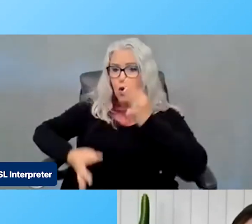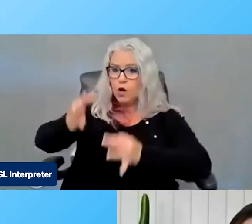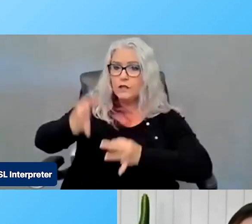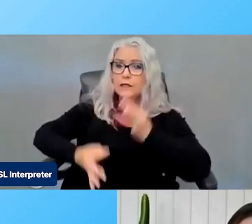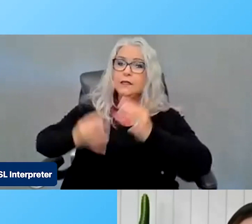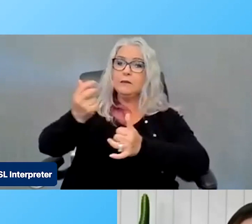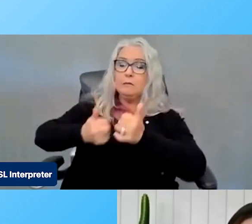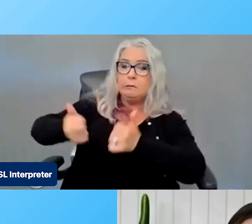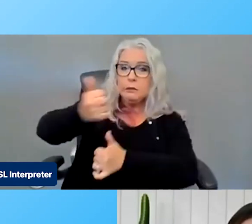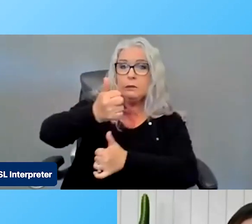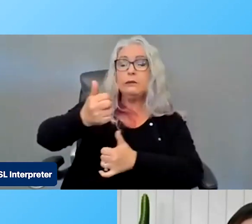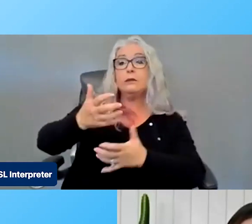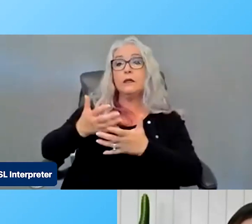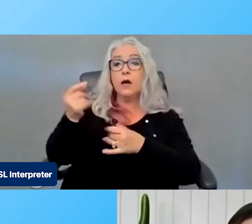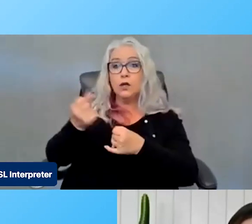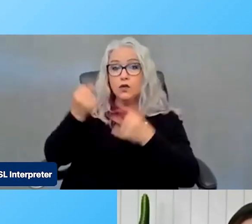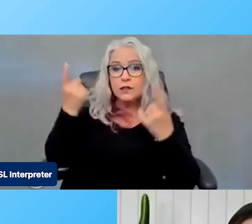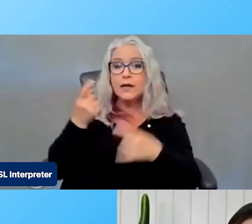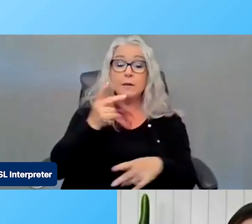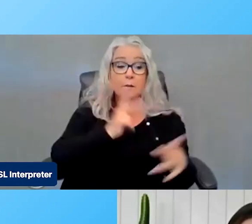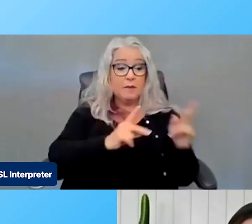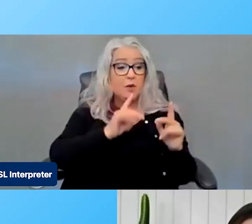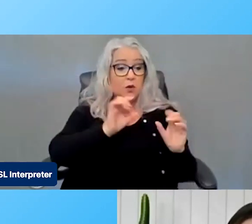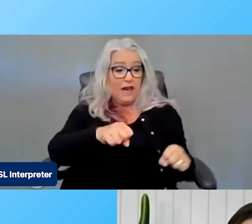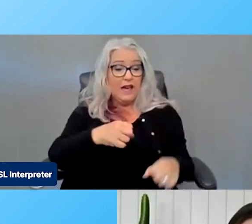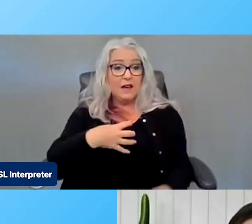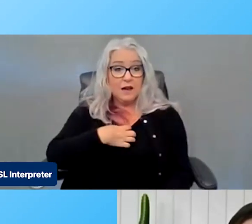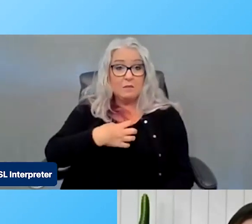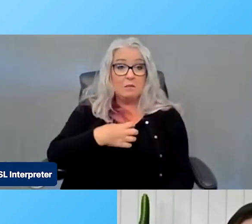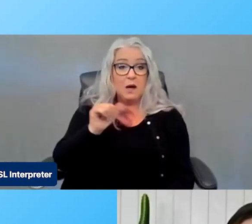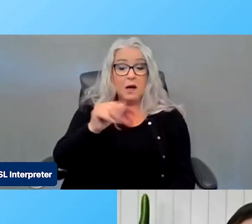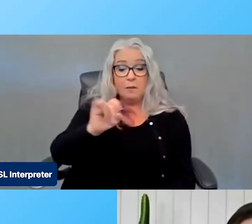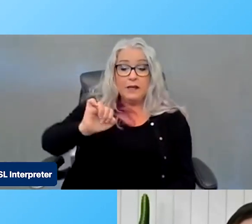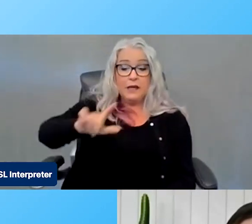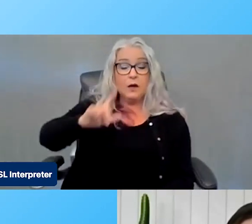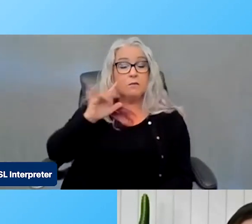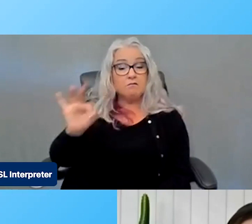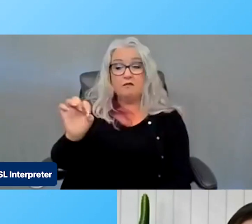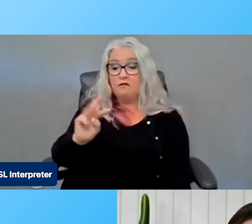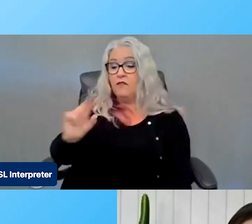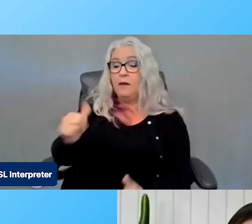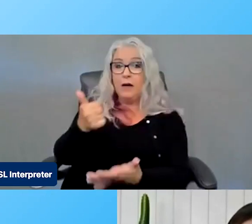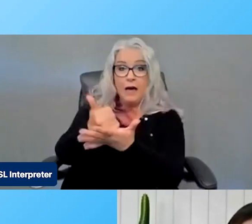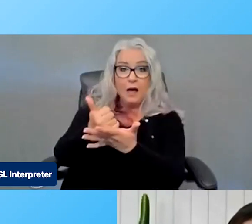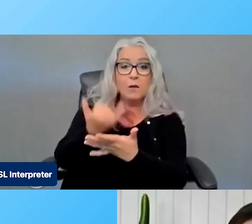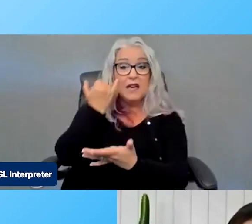administrative proceedings so that people can for example appeal FEMA assistance denials us.